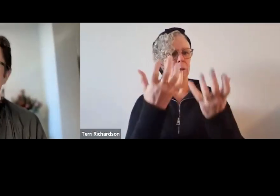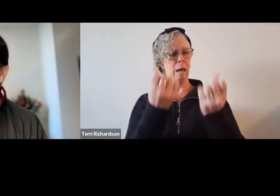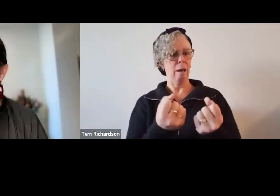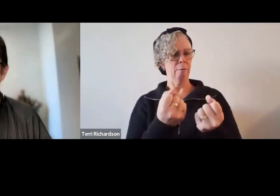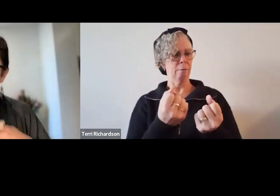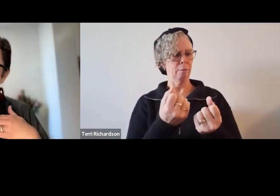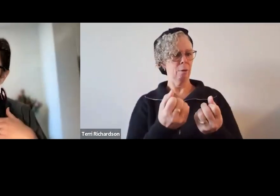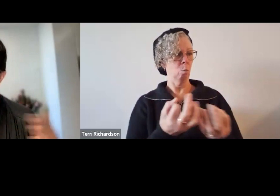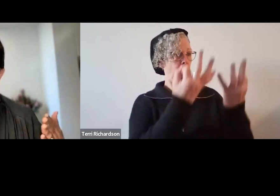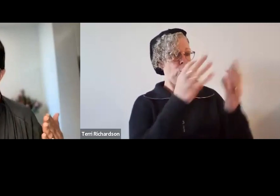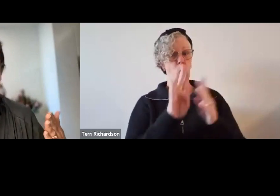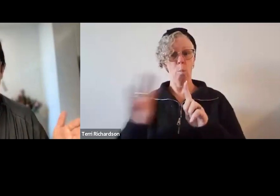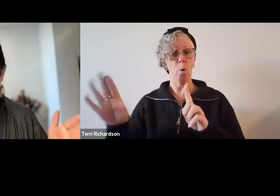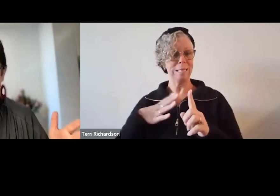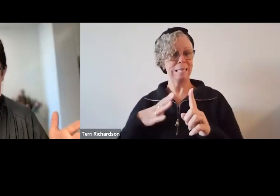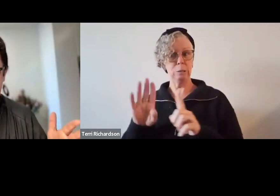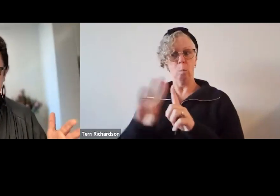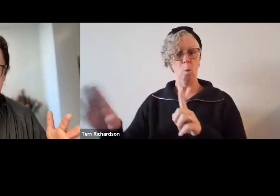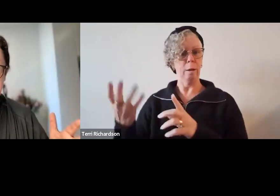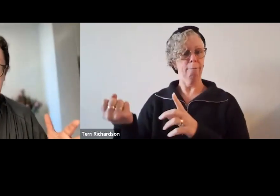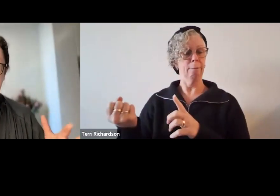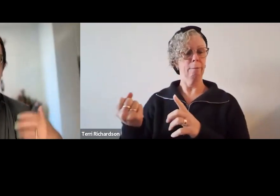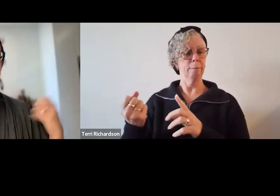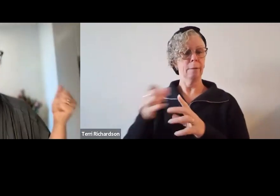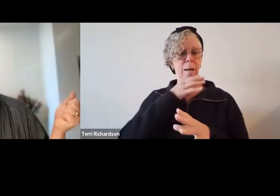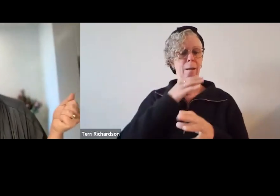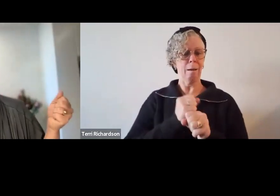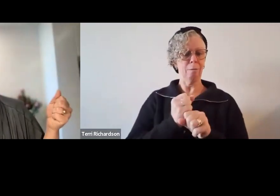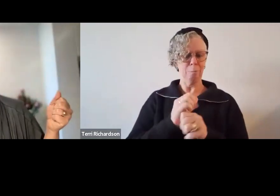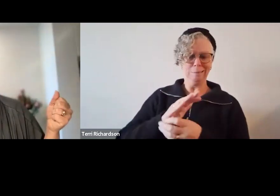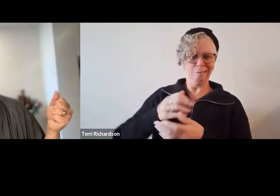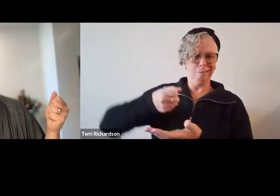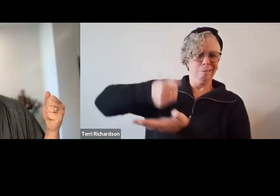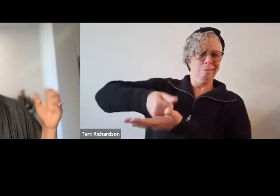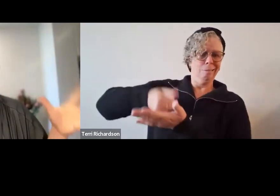governance underpins absolutely everything that we do, which makes it both one of the most important,